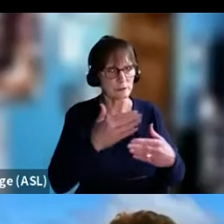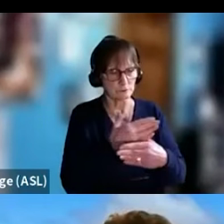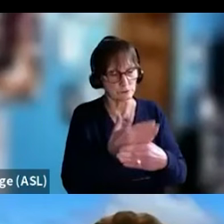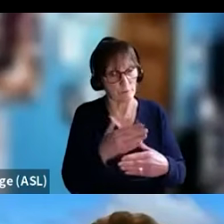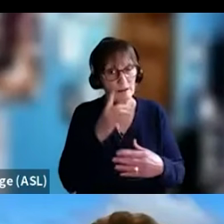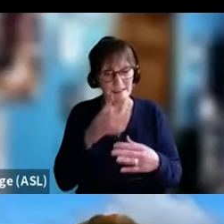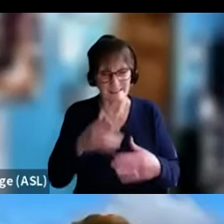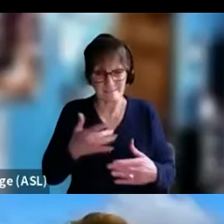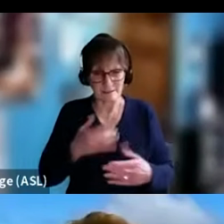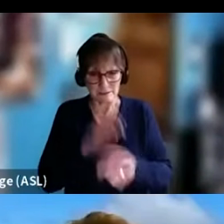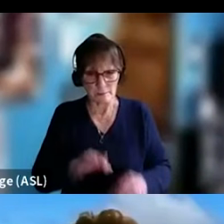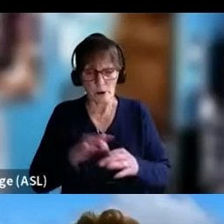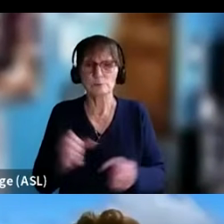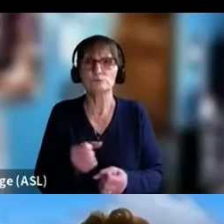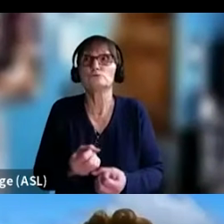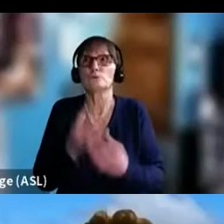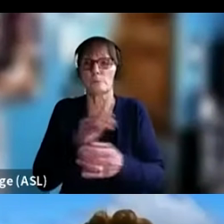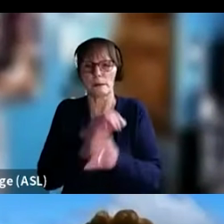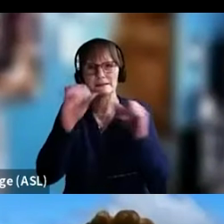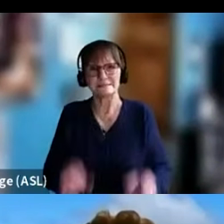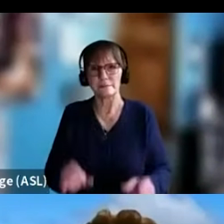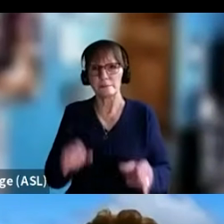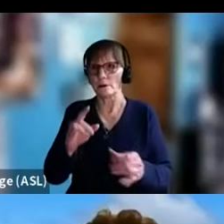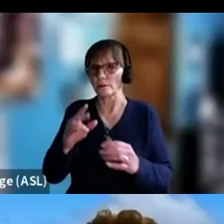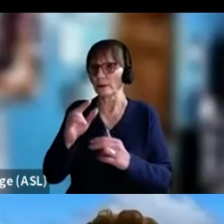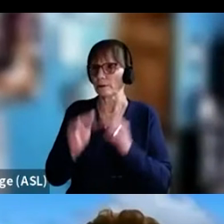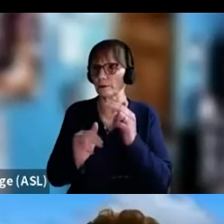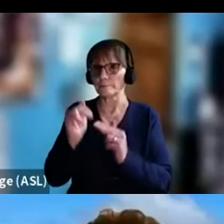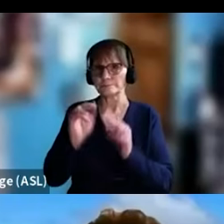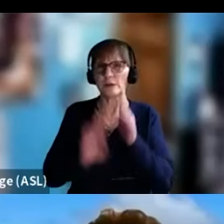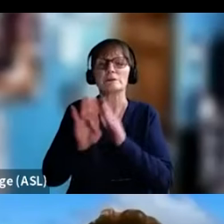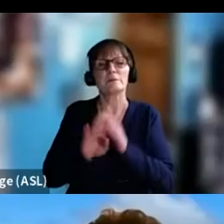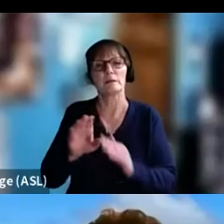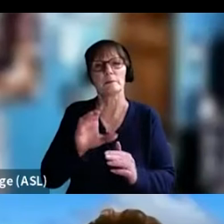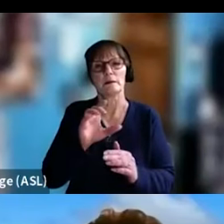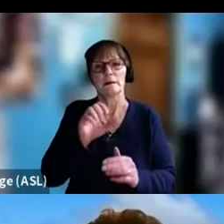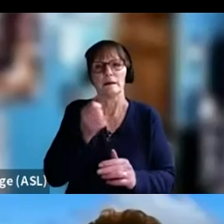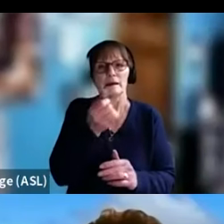'cause when so many of our systems were often built in the 80s and 90s, the homeless population was much younger,